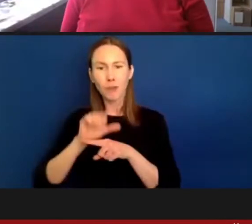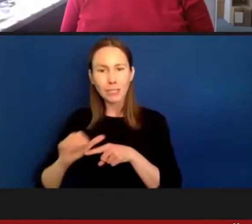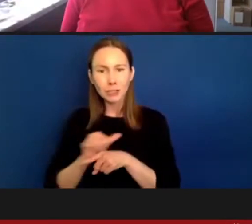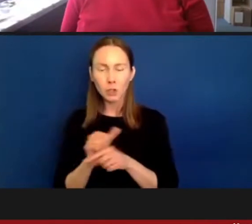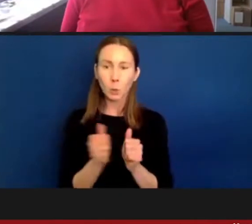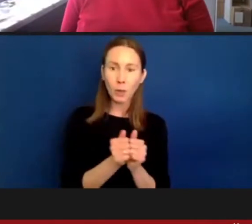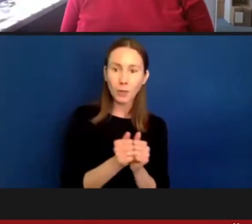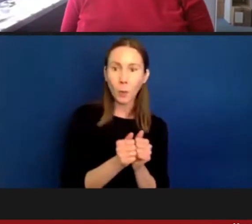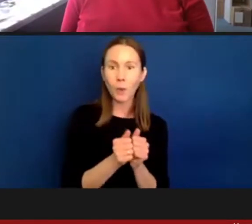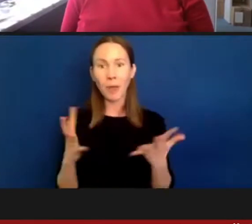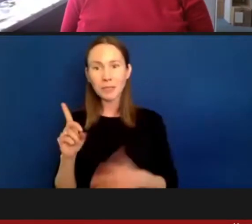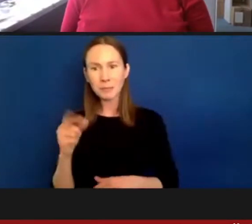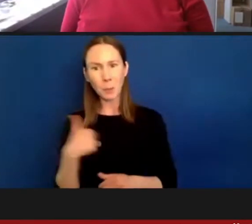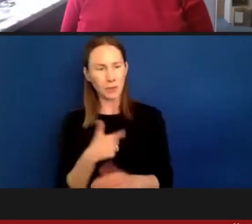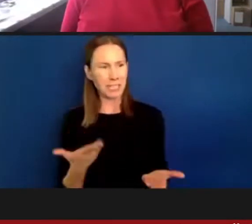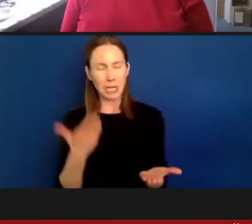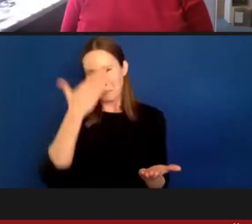disability, we support this.